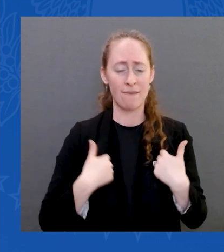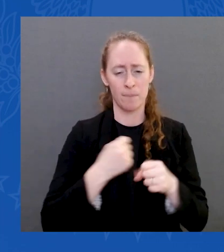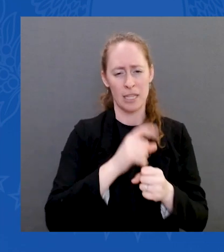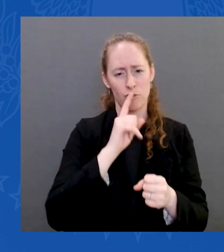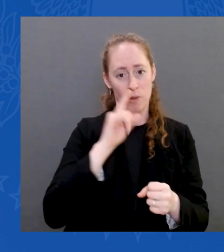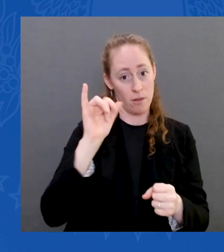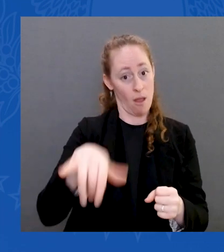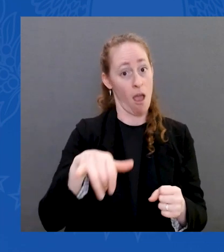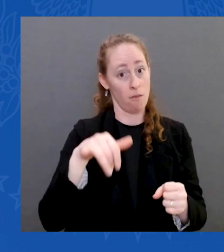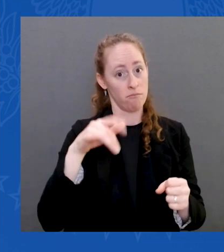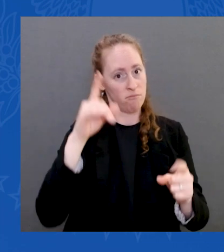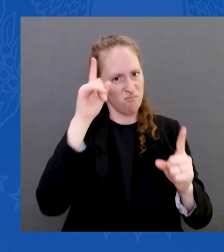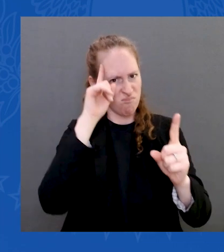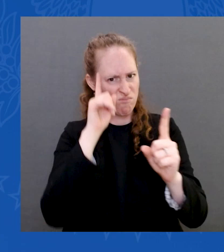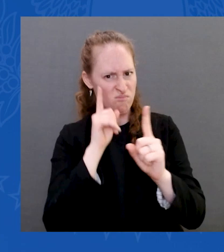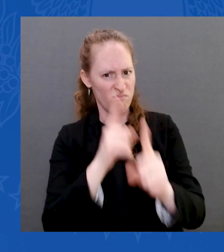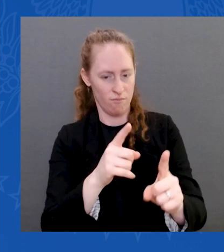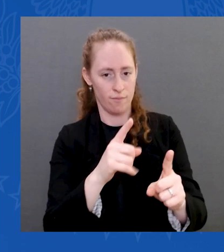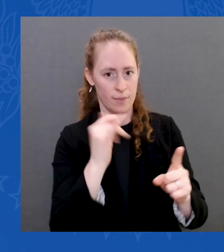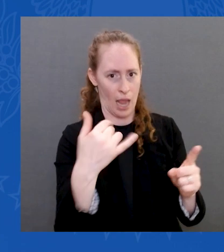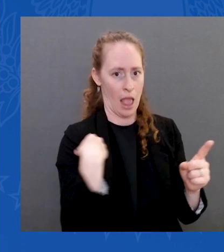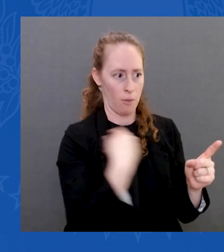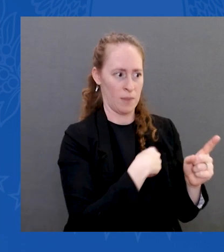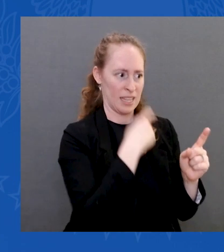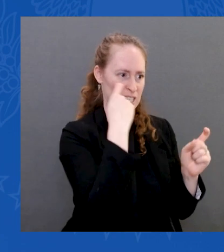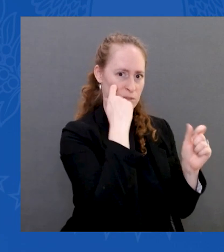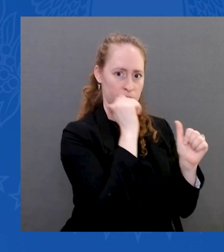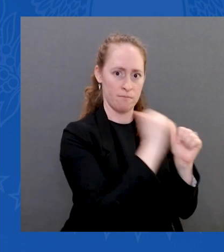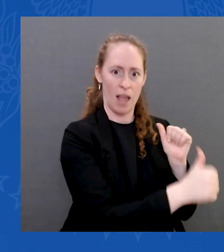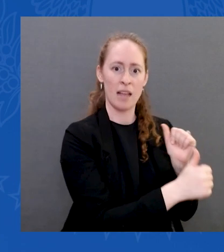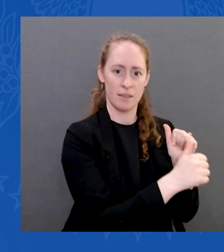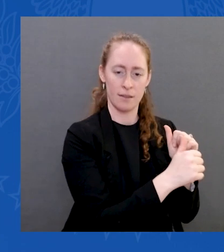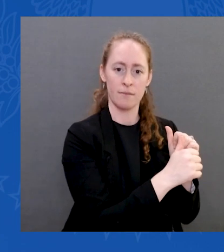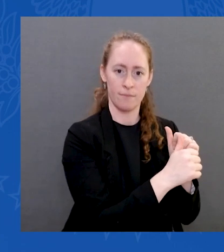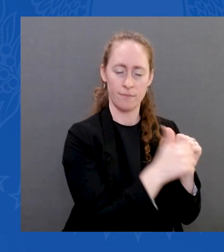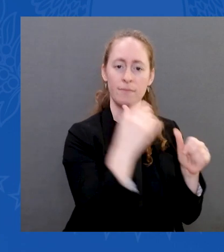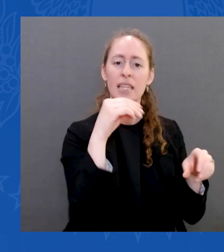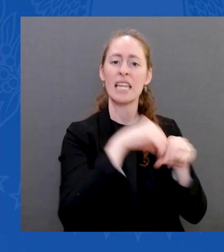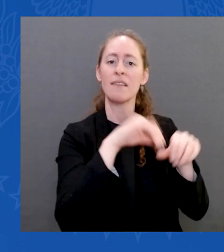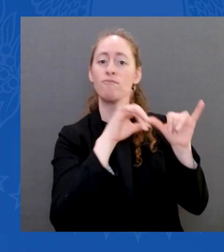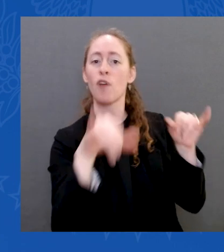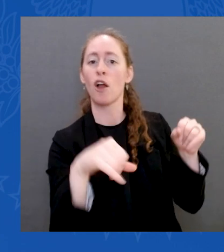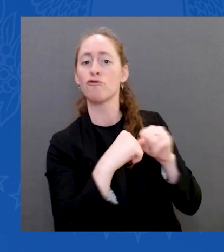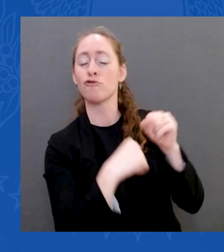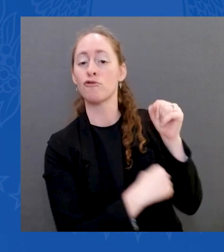we passed in terms of infrastructure. It's starting now -- it's going to create millions of jobs as well.